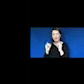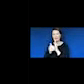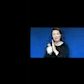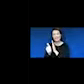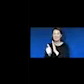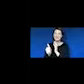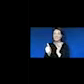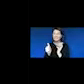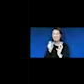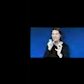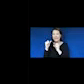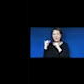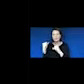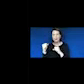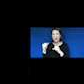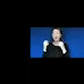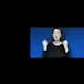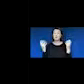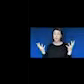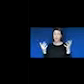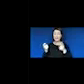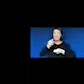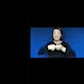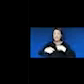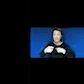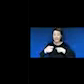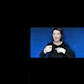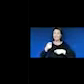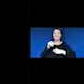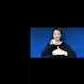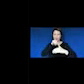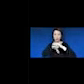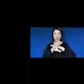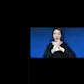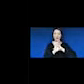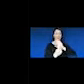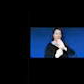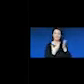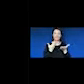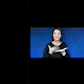would give the individual a time to show what they can do versus using verbal skills to